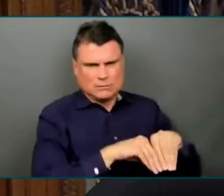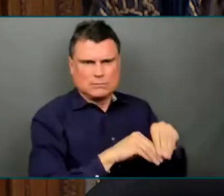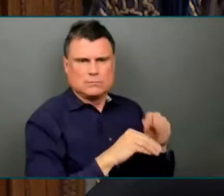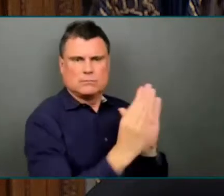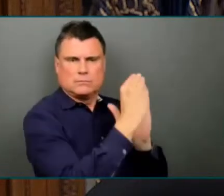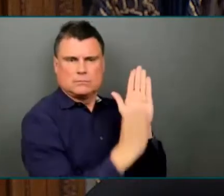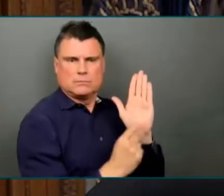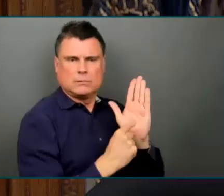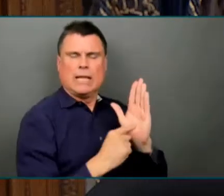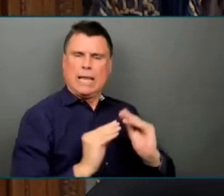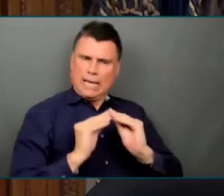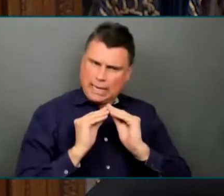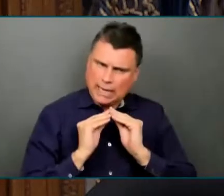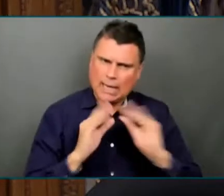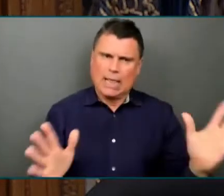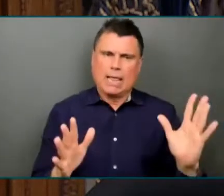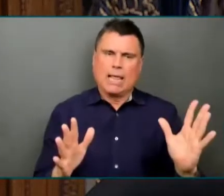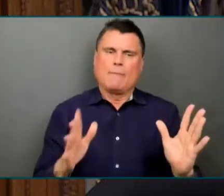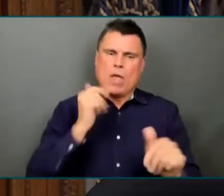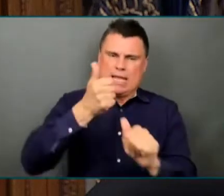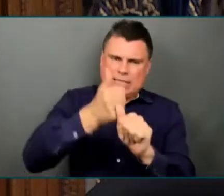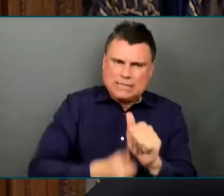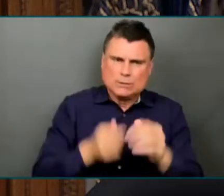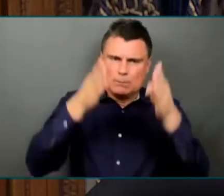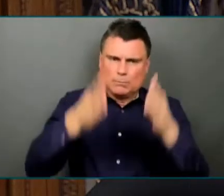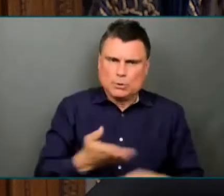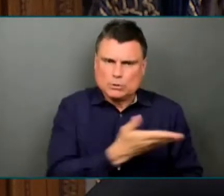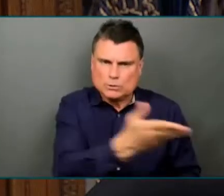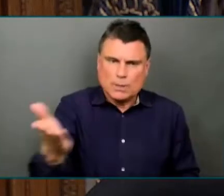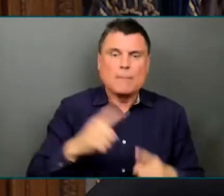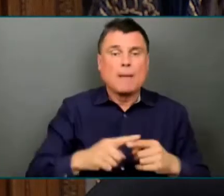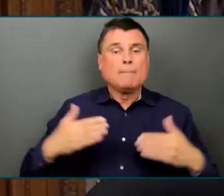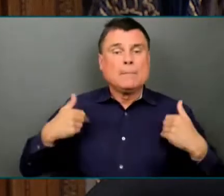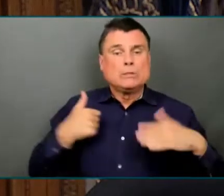to make our operations more accessible and inclusive to people of all abilities. This will be